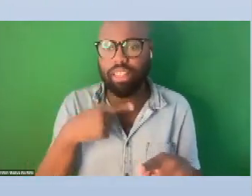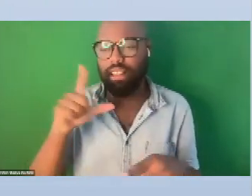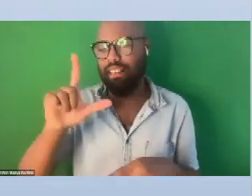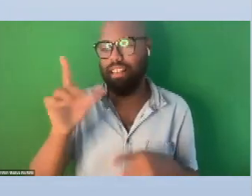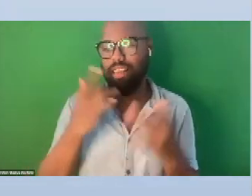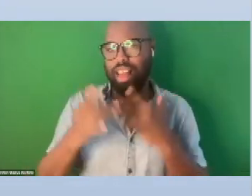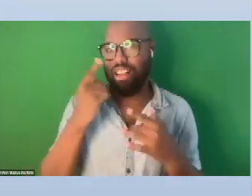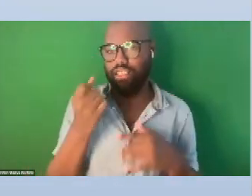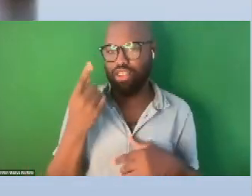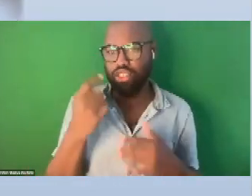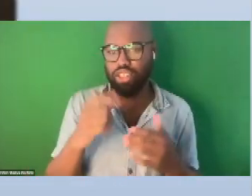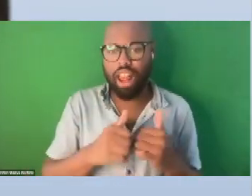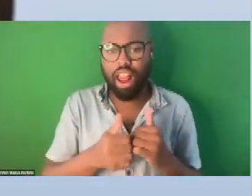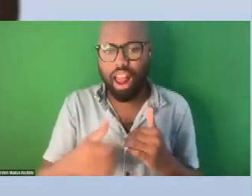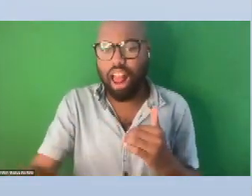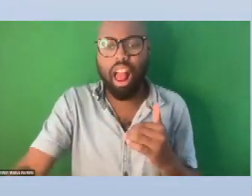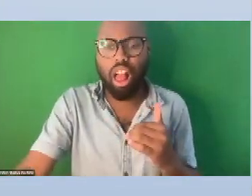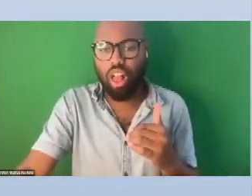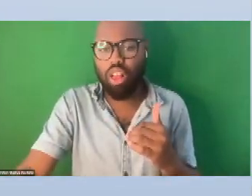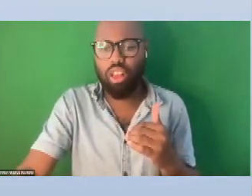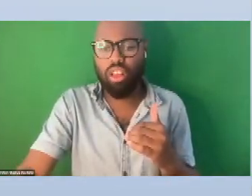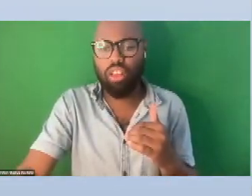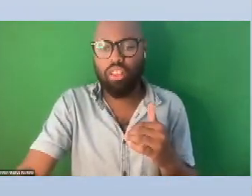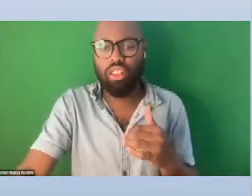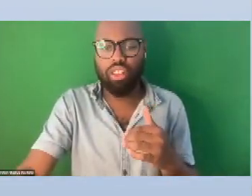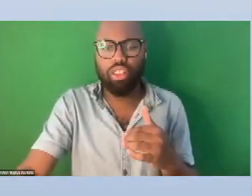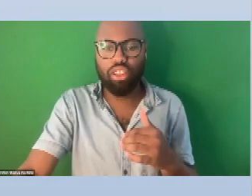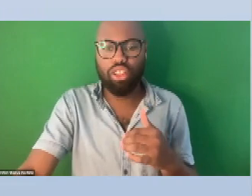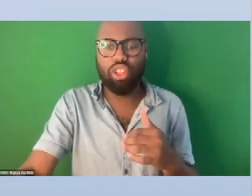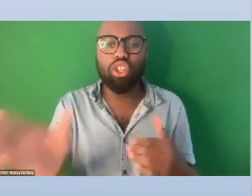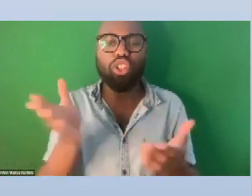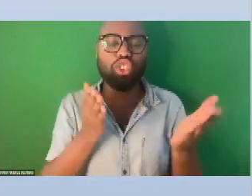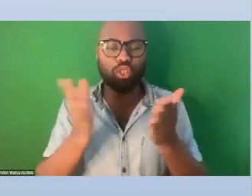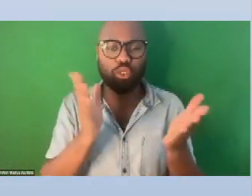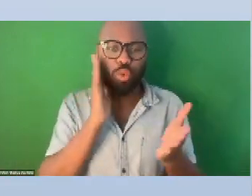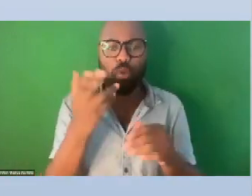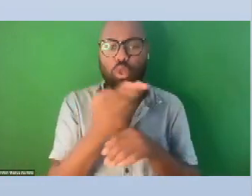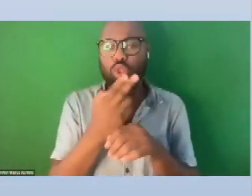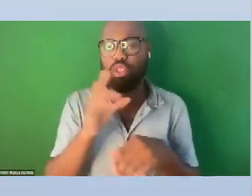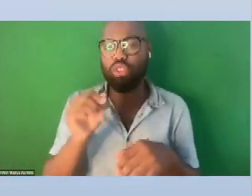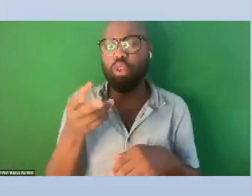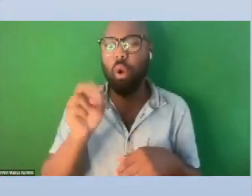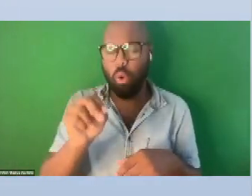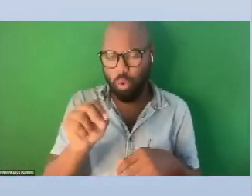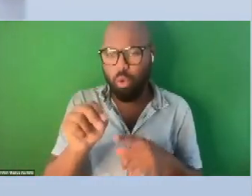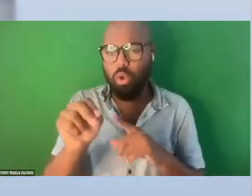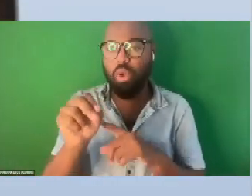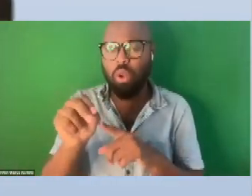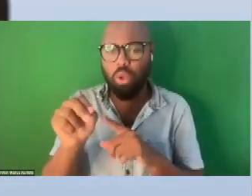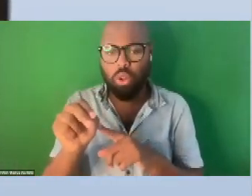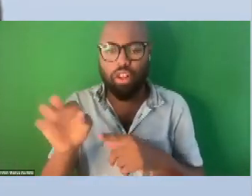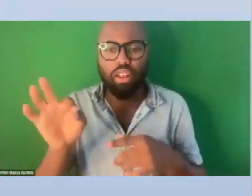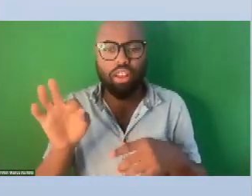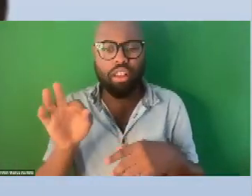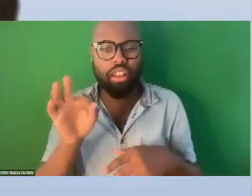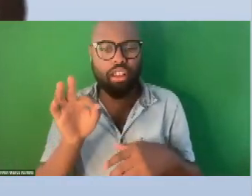home and community based services use will be in their own future, assuming they get to live a reasonable length of time.